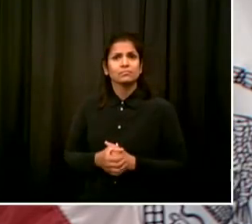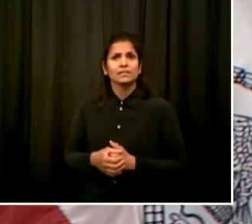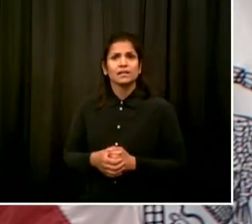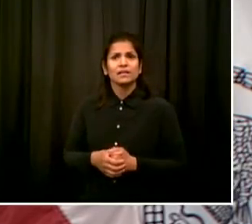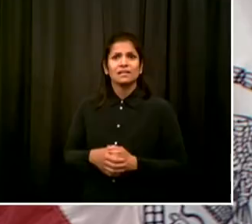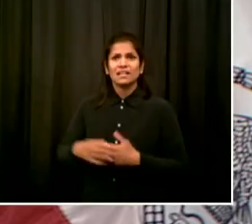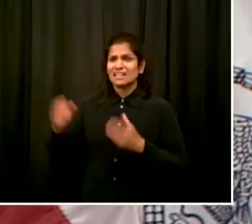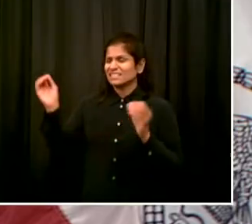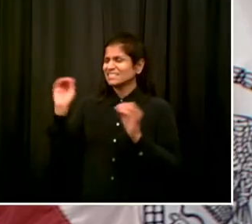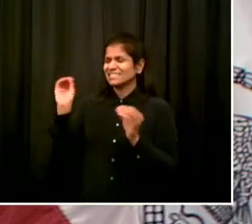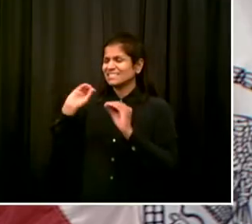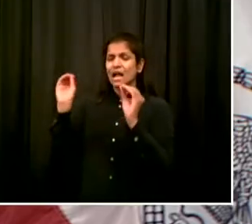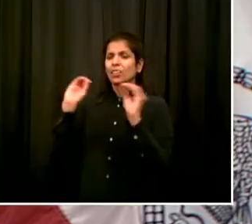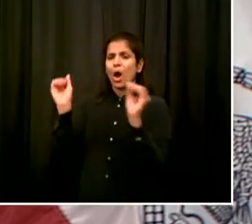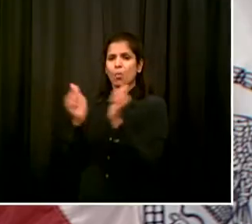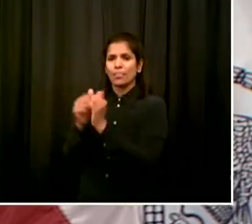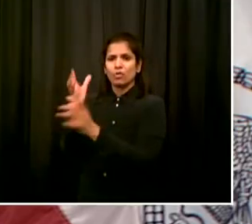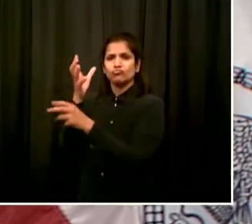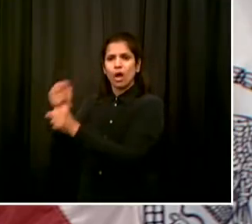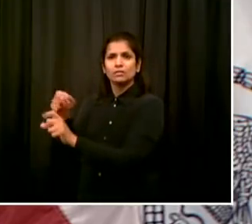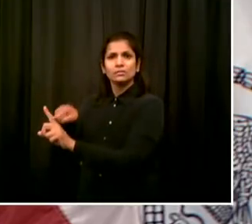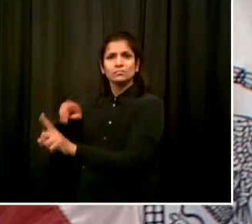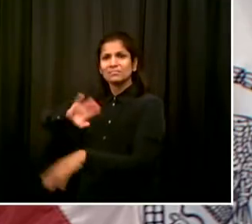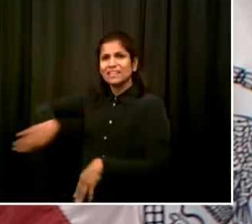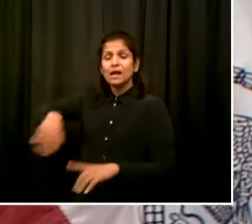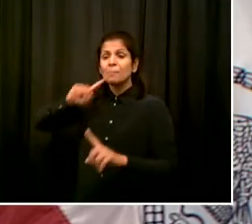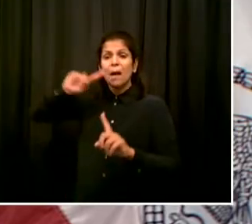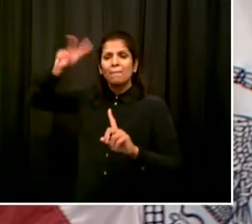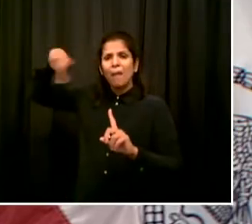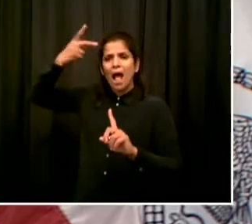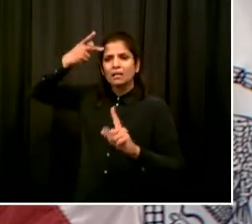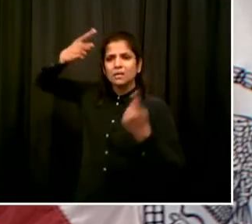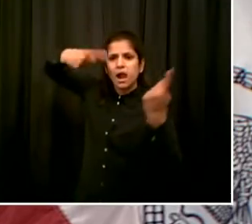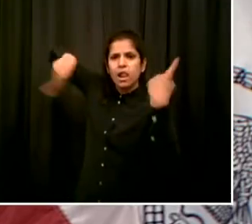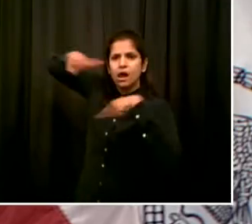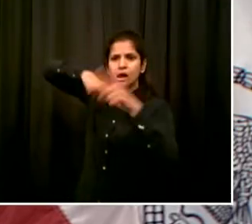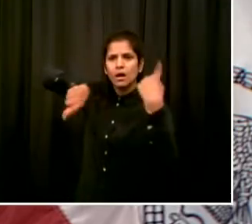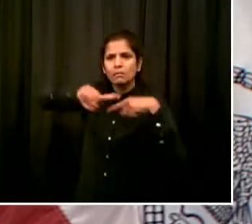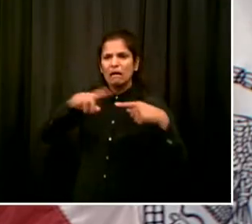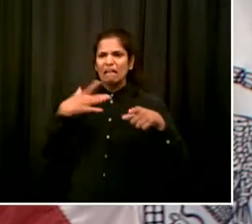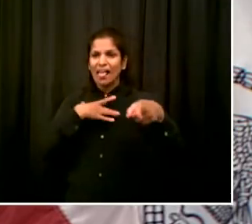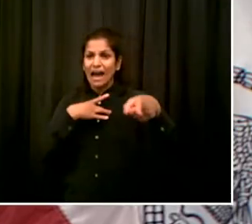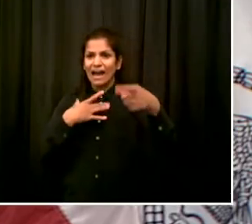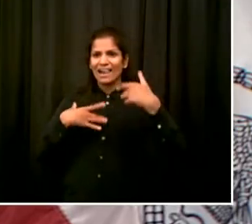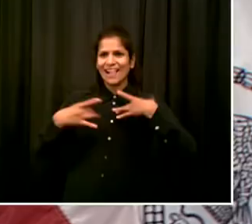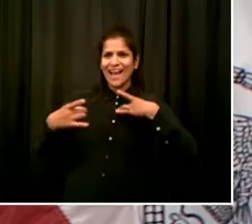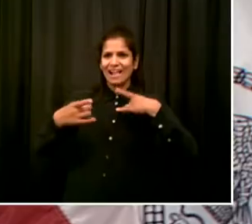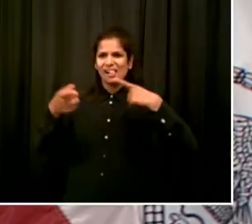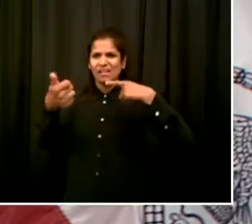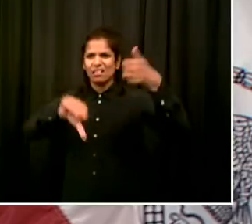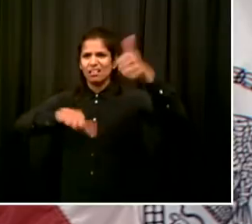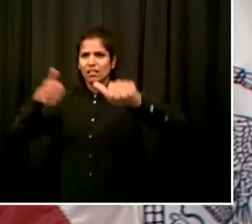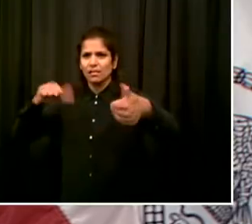ABOUT POLITICS. WHEN AFTER 9/11, RUDY GIULIANI WENT TOALBANY AND GOT